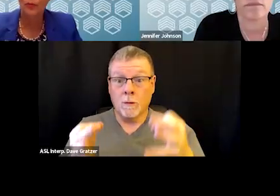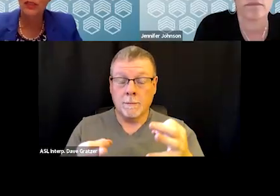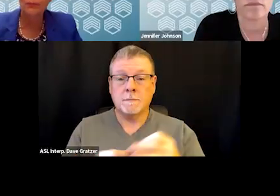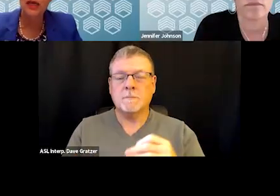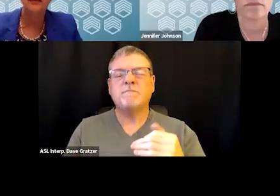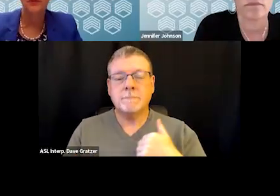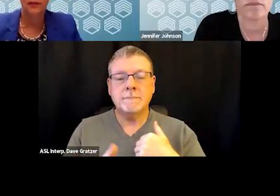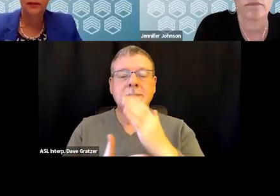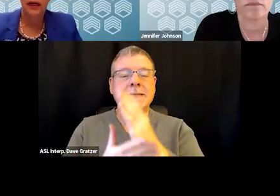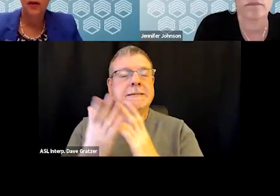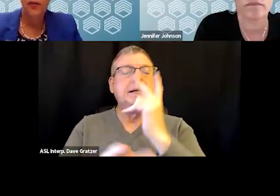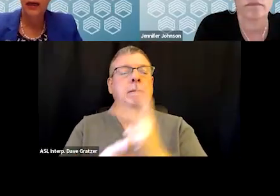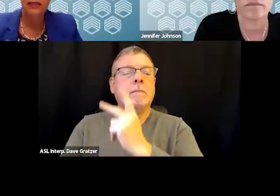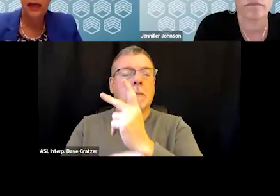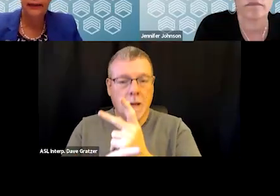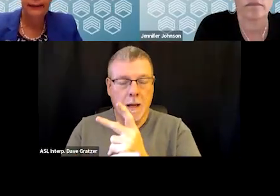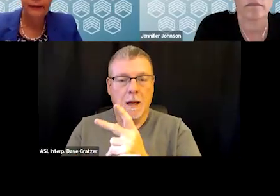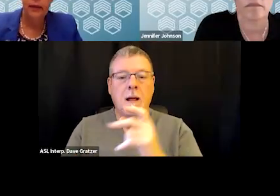for s- from some type of anxiety.